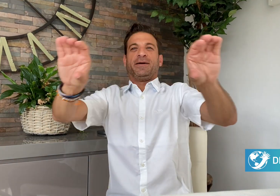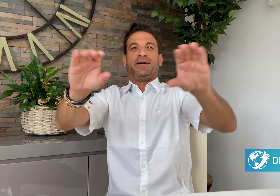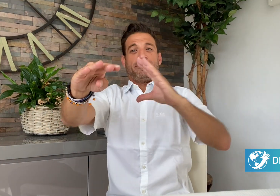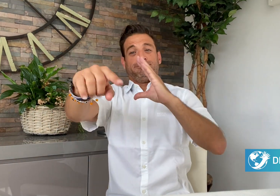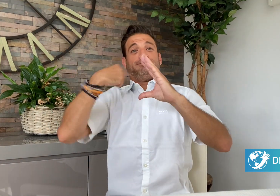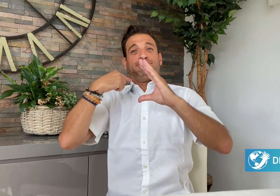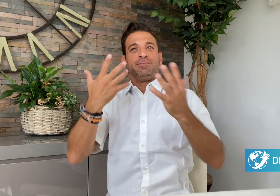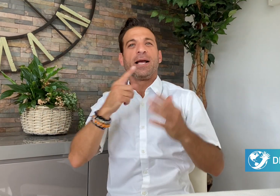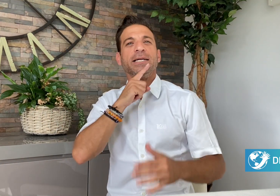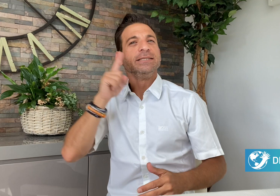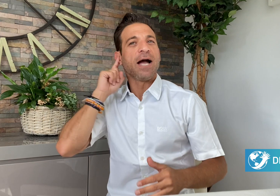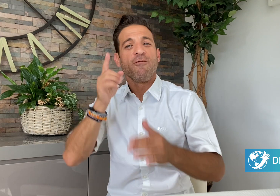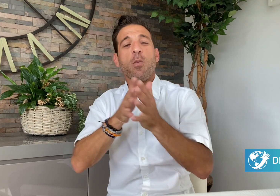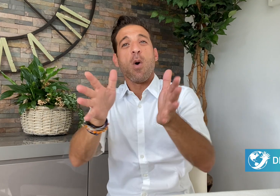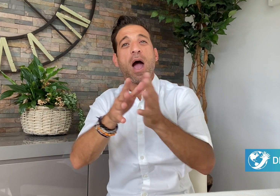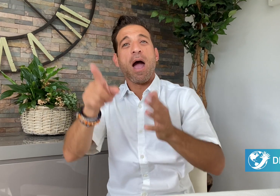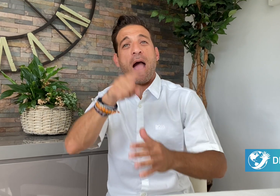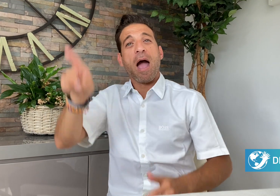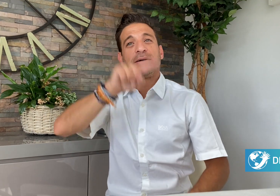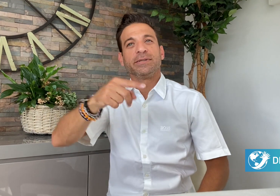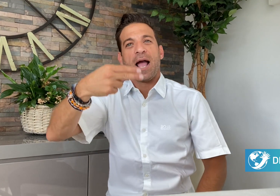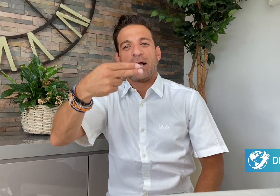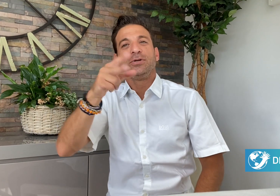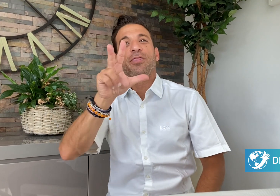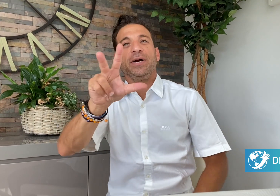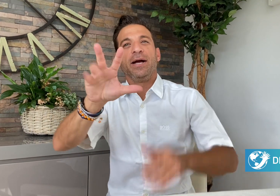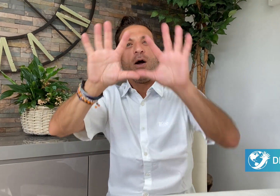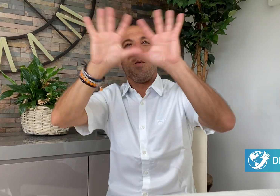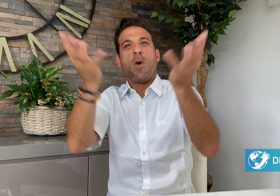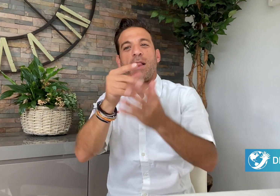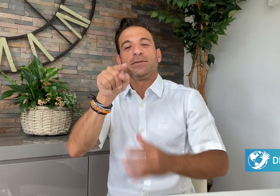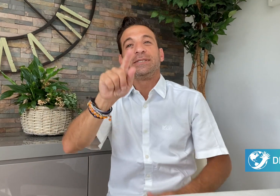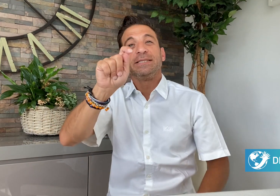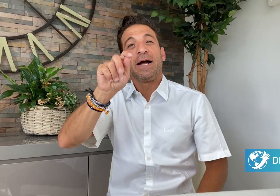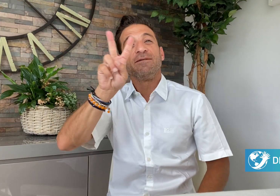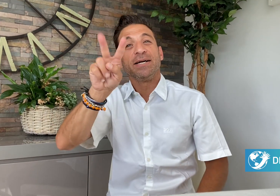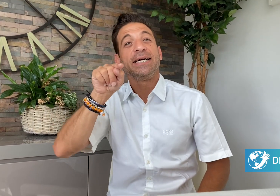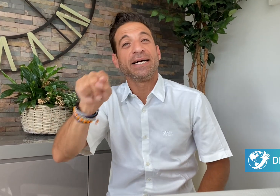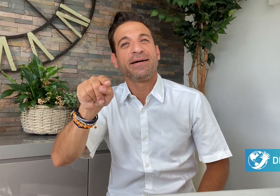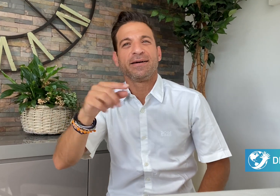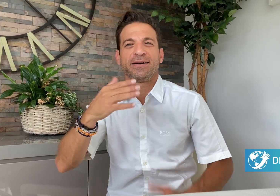in landscape format to deafwire@h3world.tv.